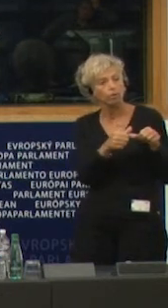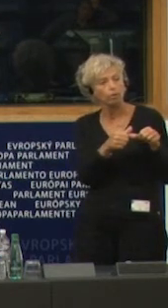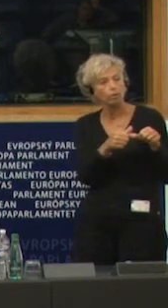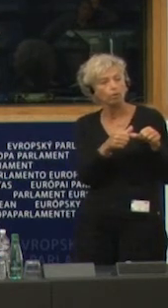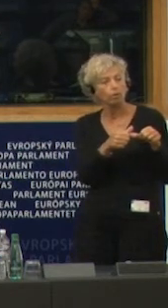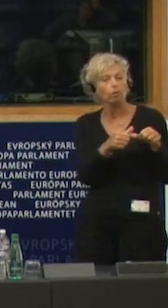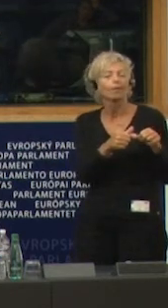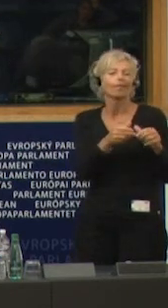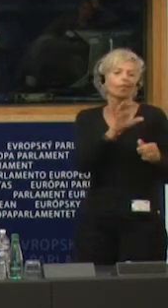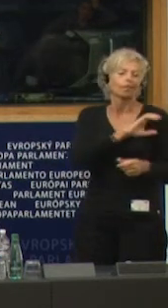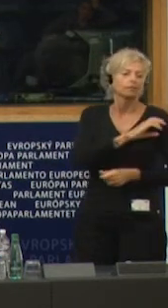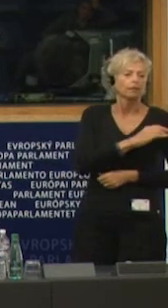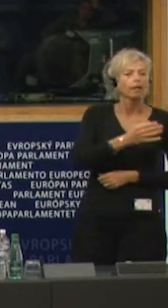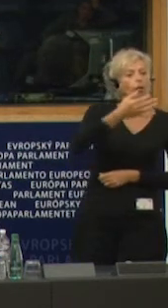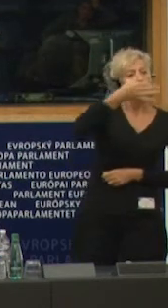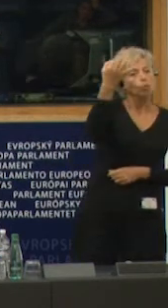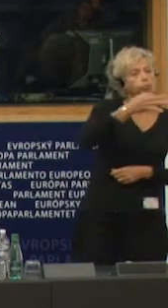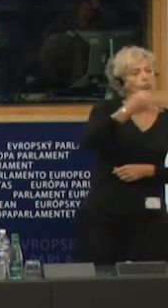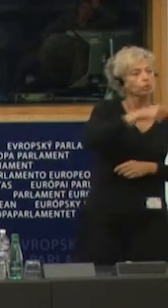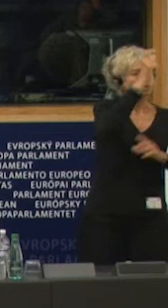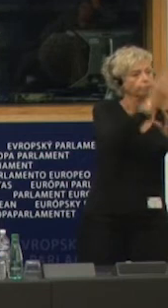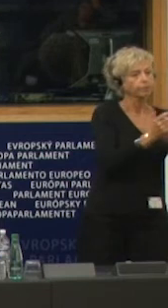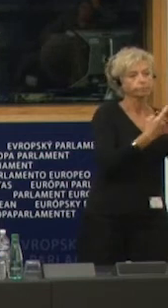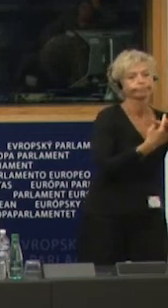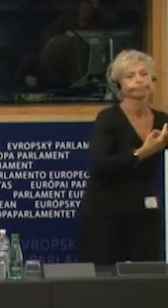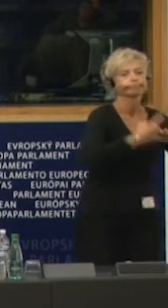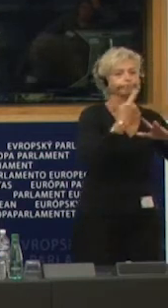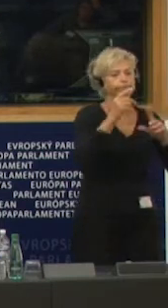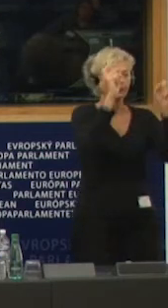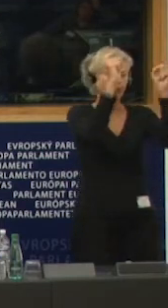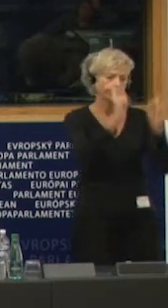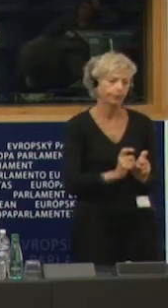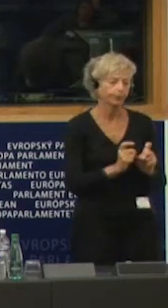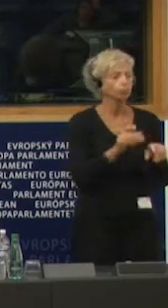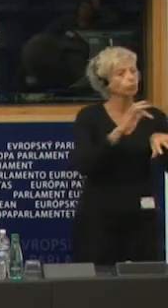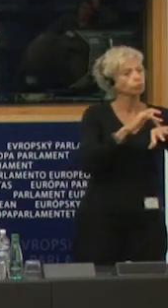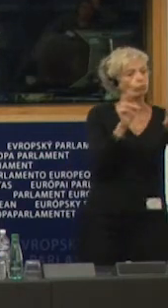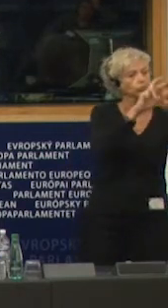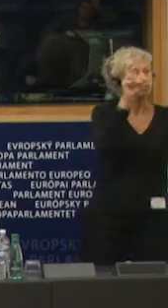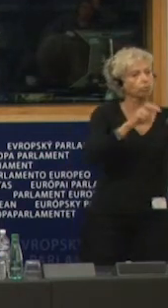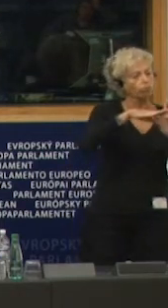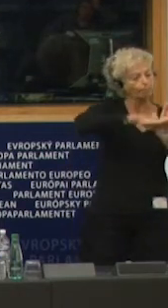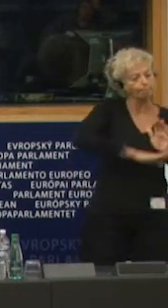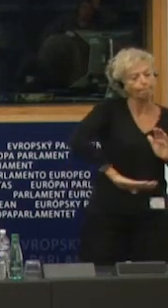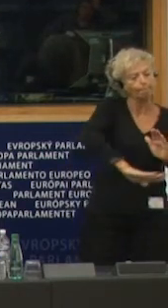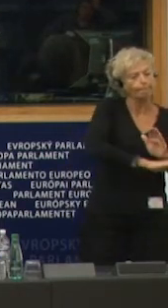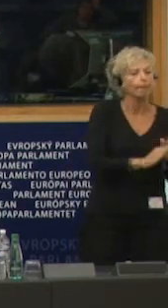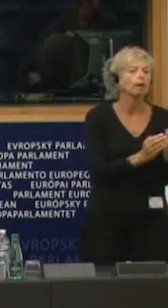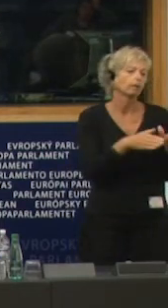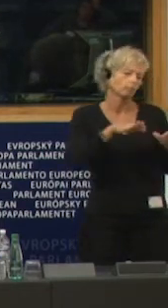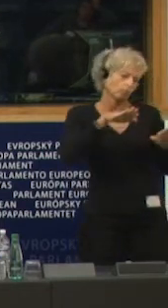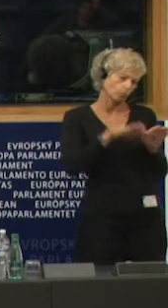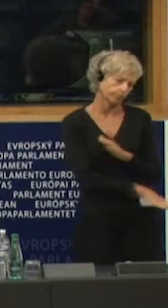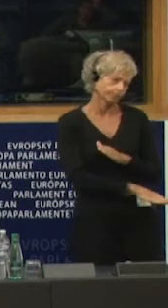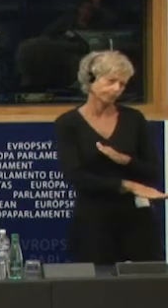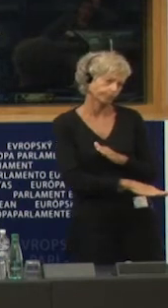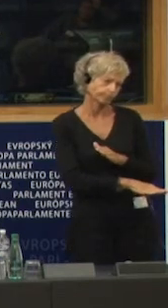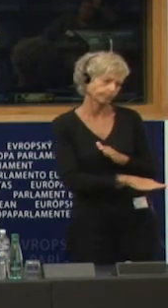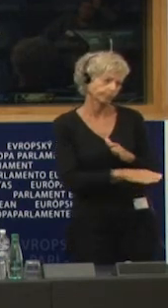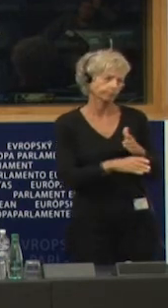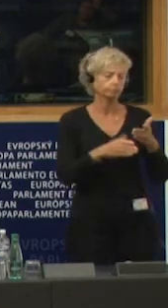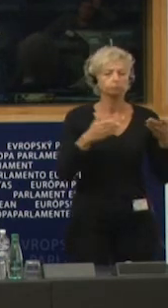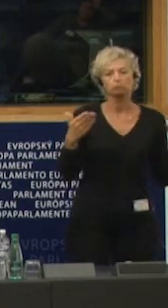We have to try to find out what they want to do. If they don't want to do is, there will be a high case of leaving the job.